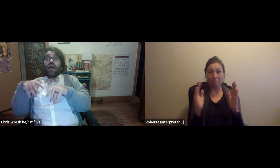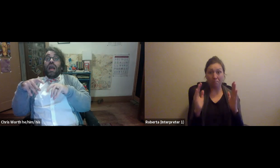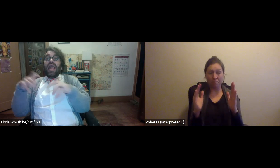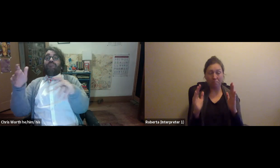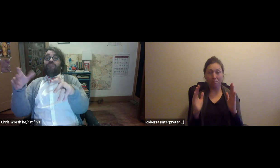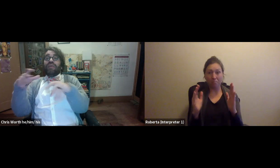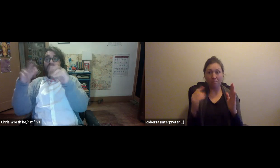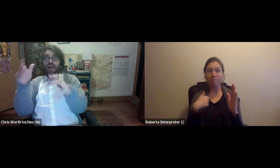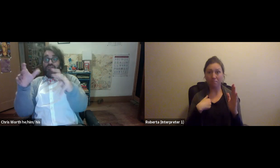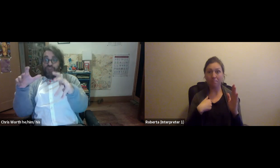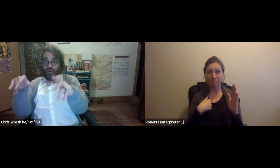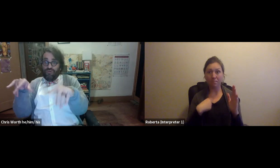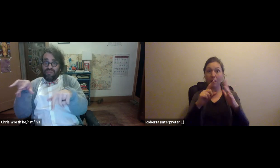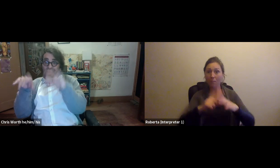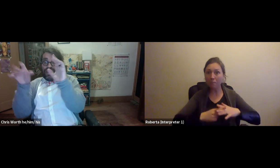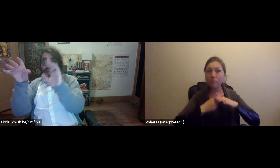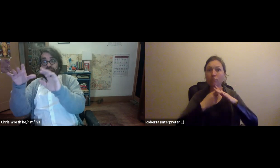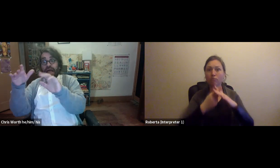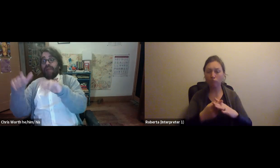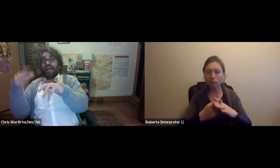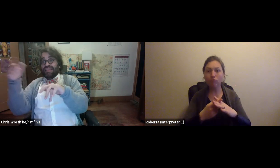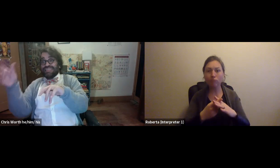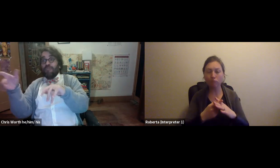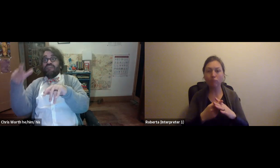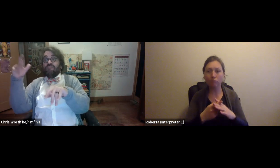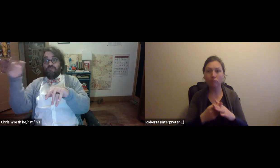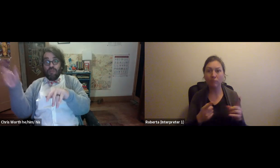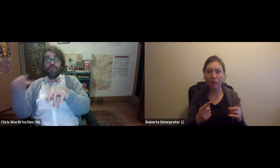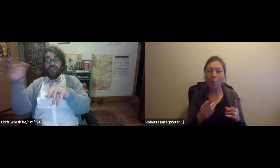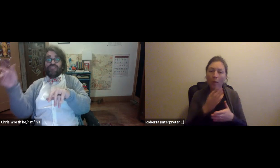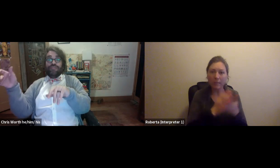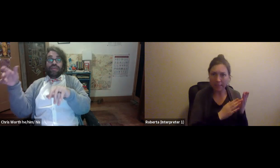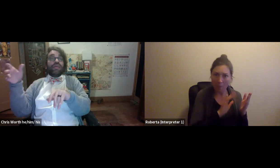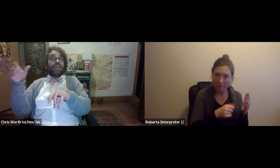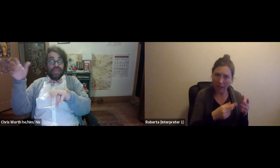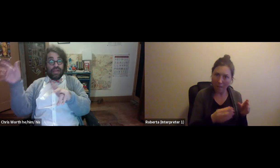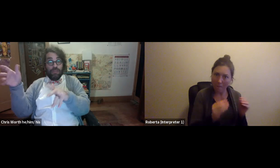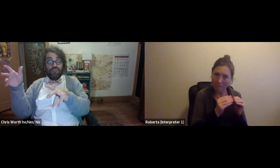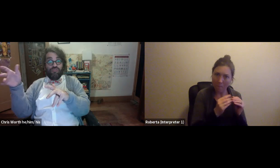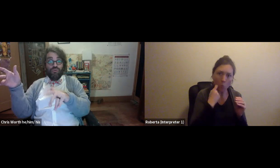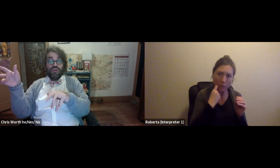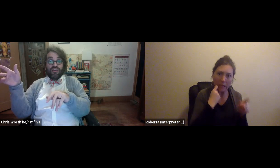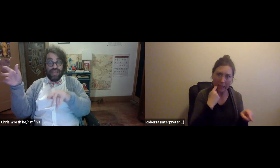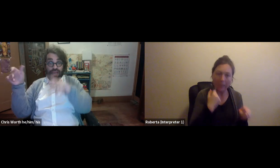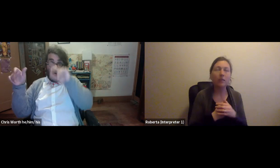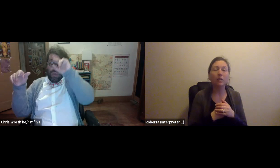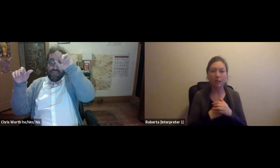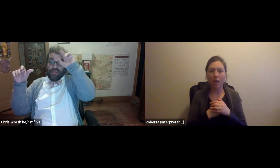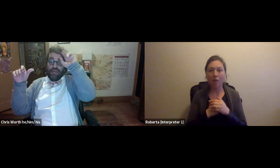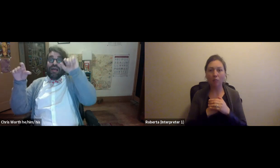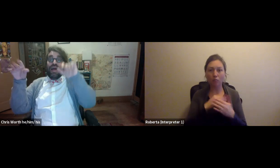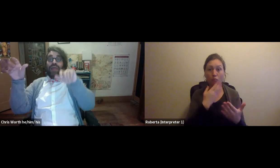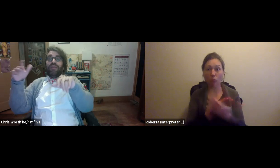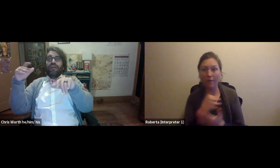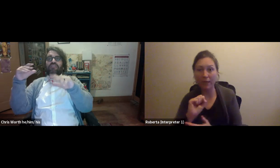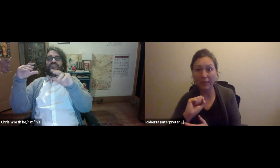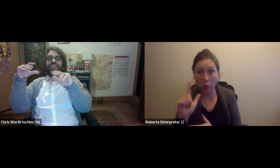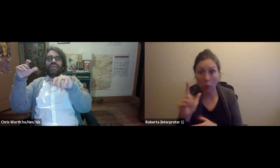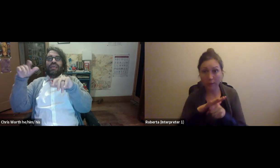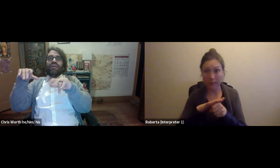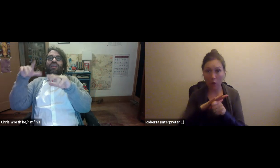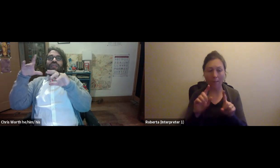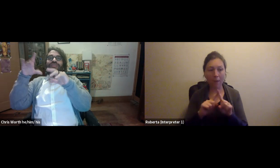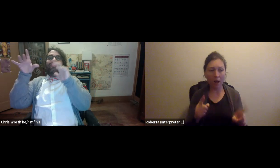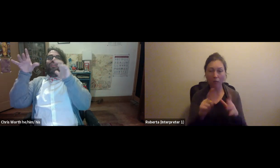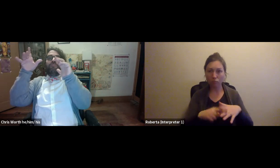I have begun to and some of it very recently in coming to St. Louis, I have begun to see that the